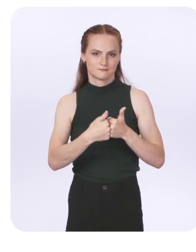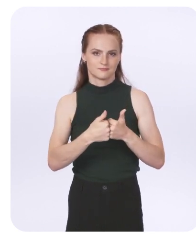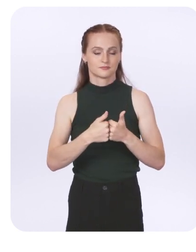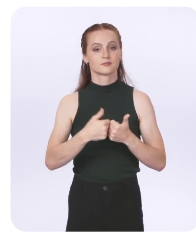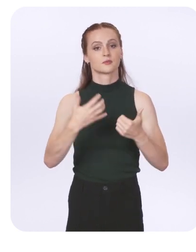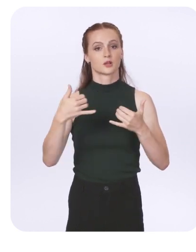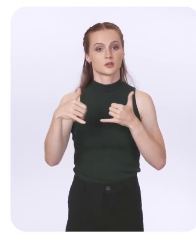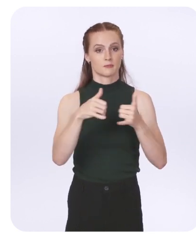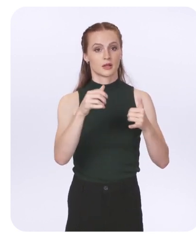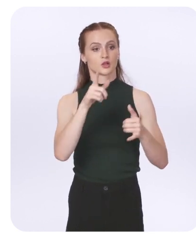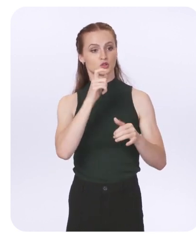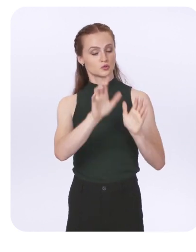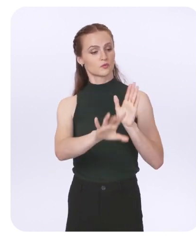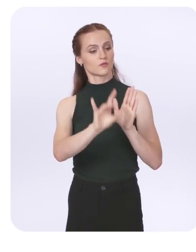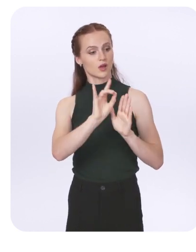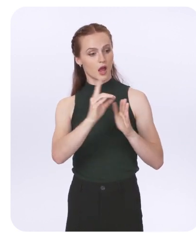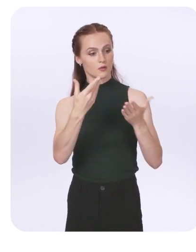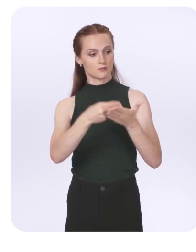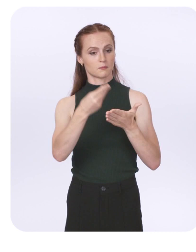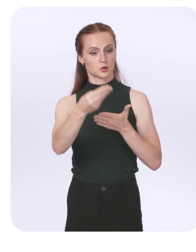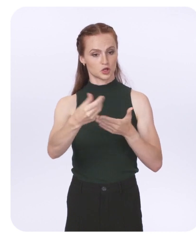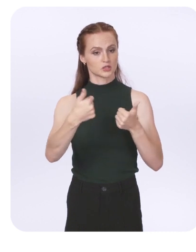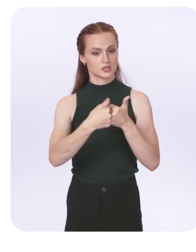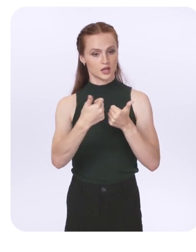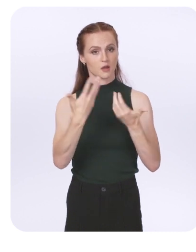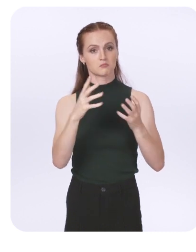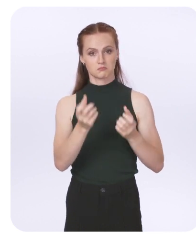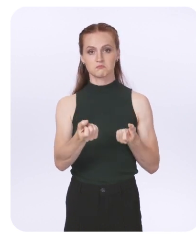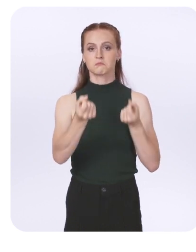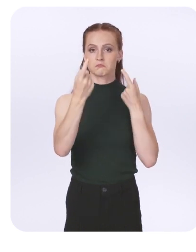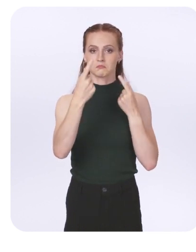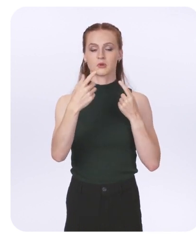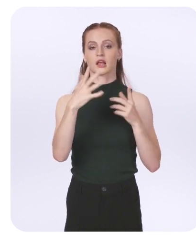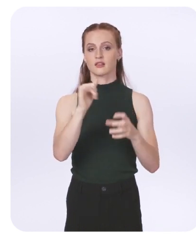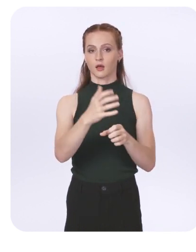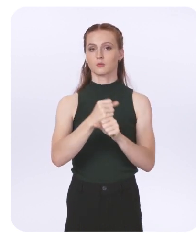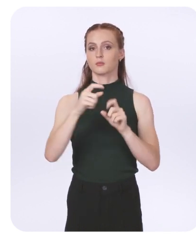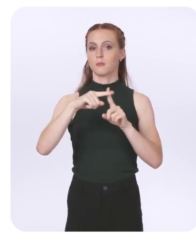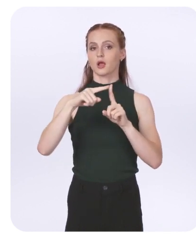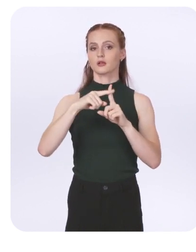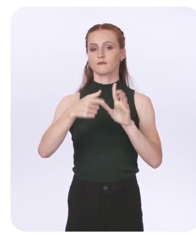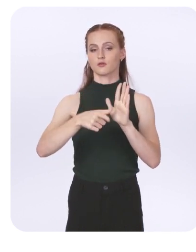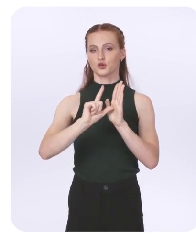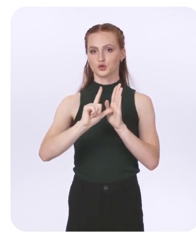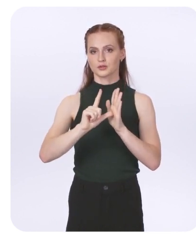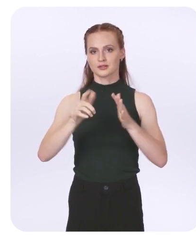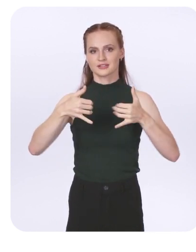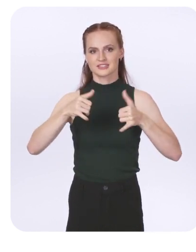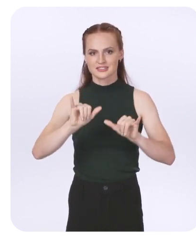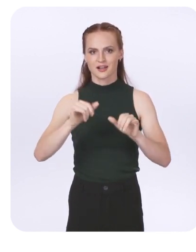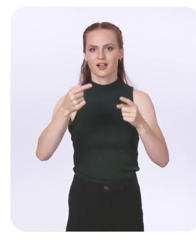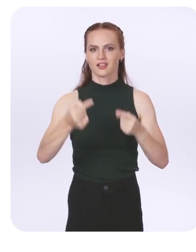For the revamped key art, our focus shifted to readability in smaller formats and communicating the core gameplay.